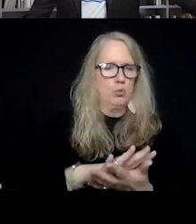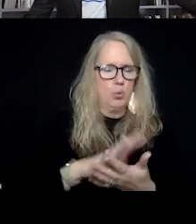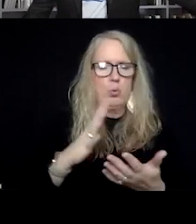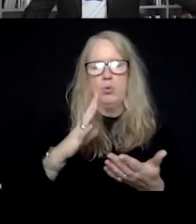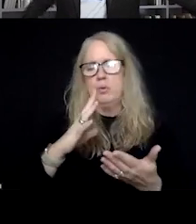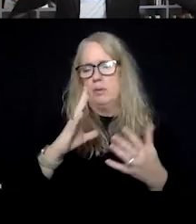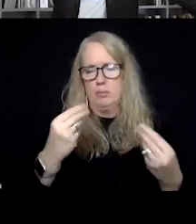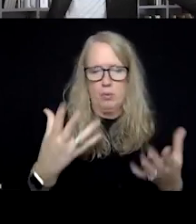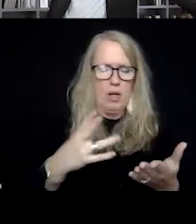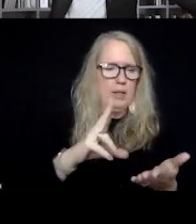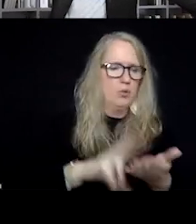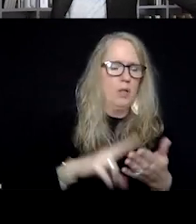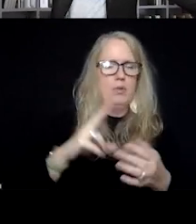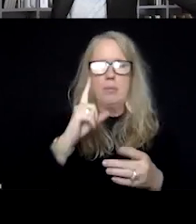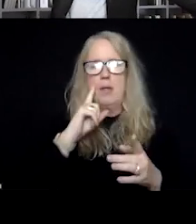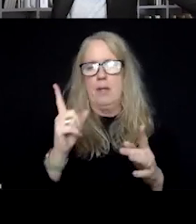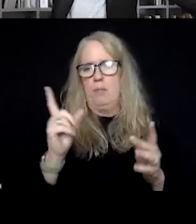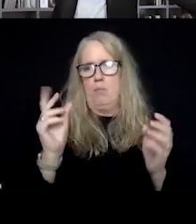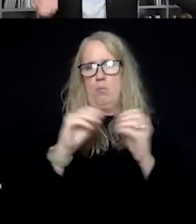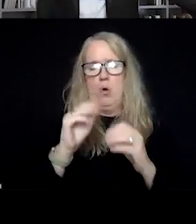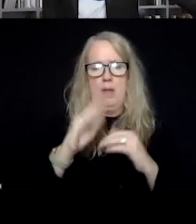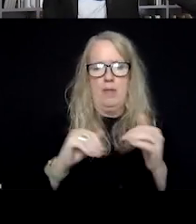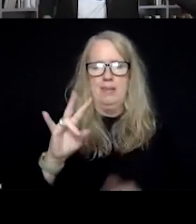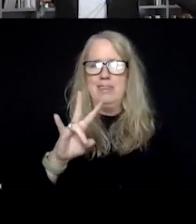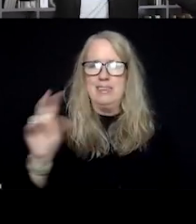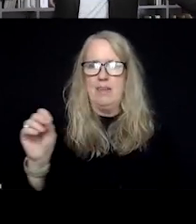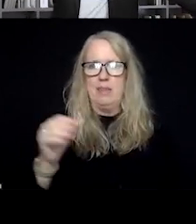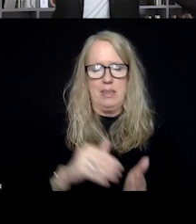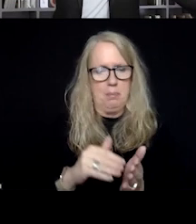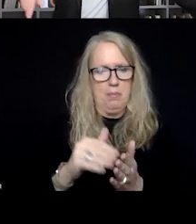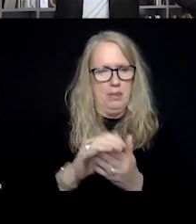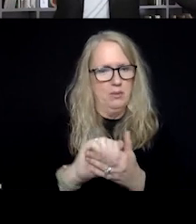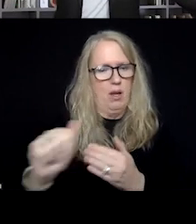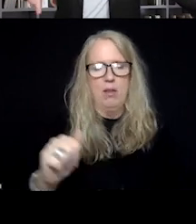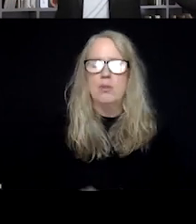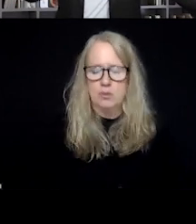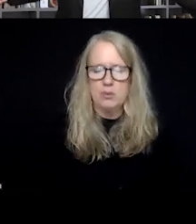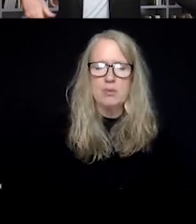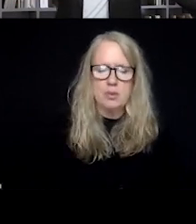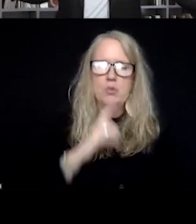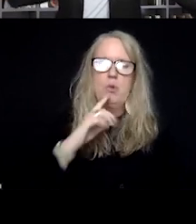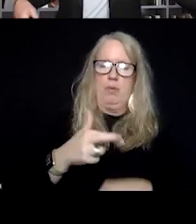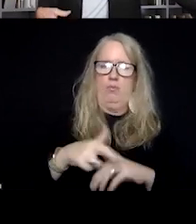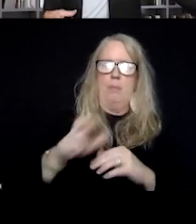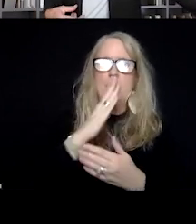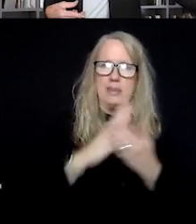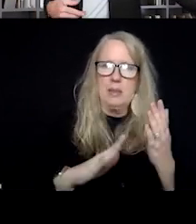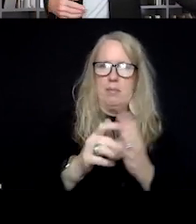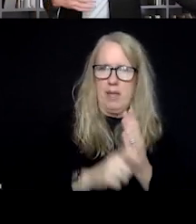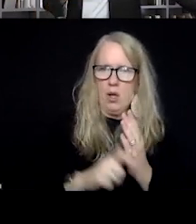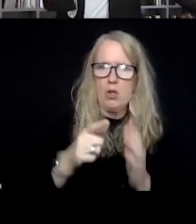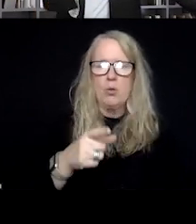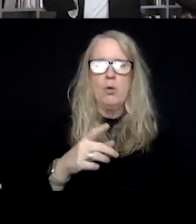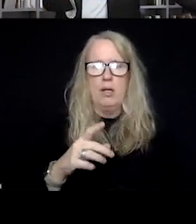CONTRACTS WORTH MORE THAN $70 MILLION. SOME OF THIS IS EXACERBATING